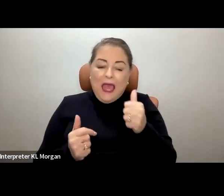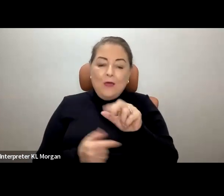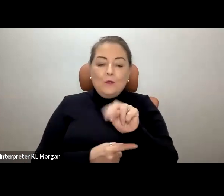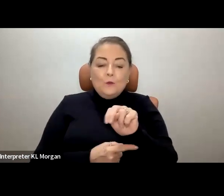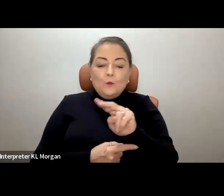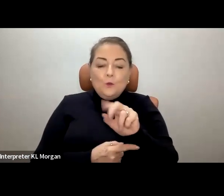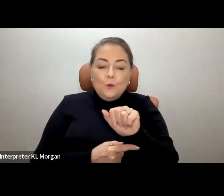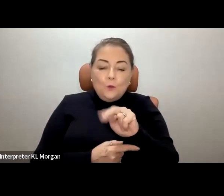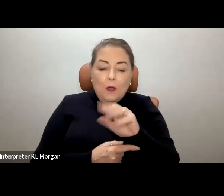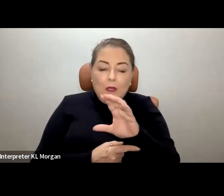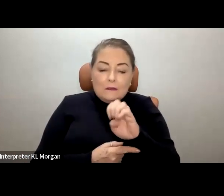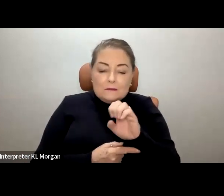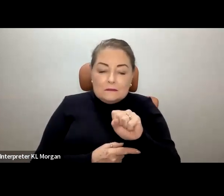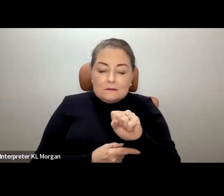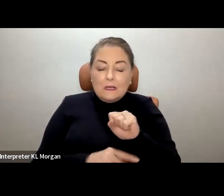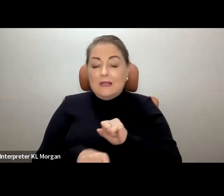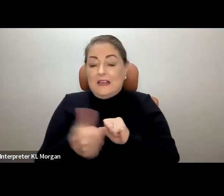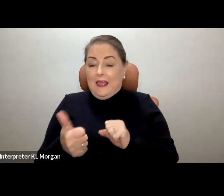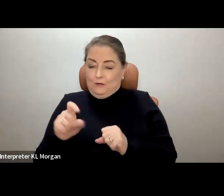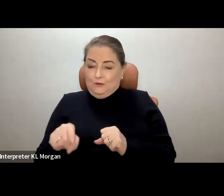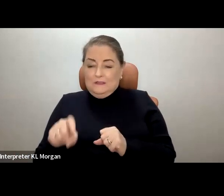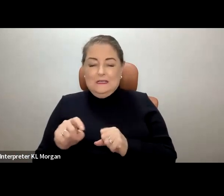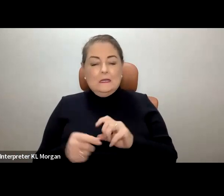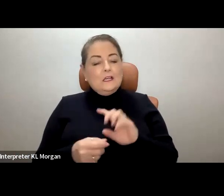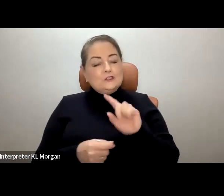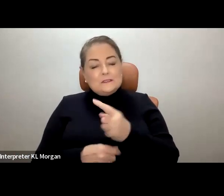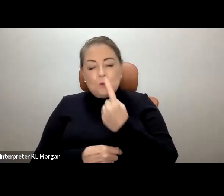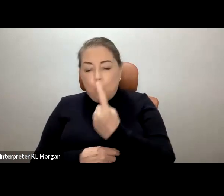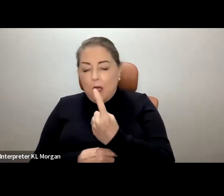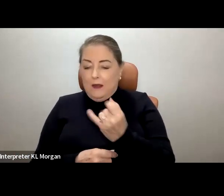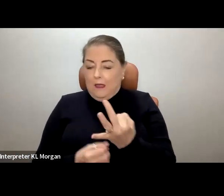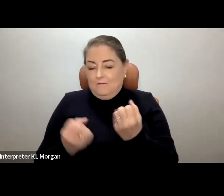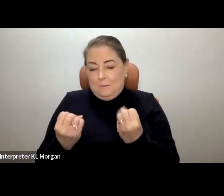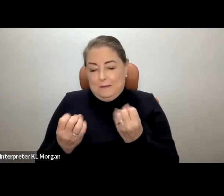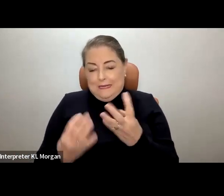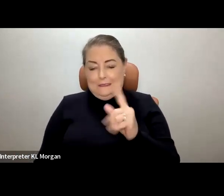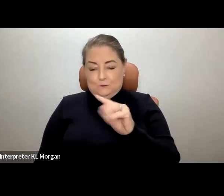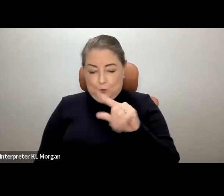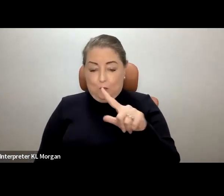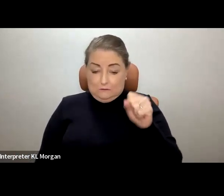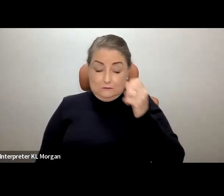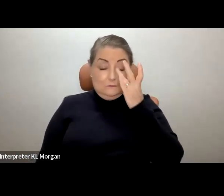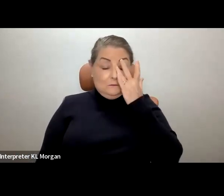needs is just one tool. It shouldn't be used as just one tool.